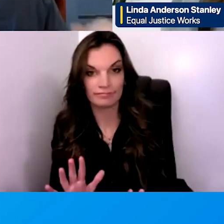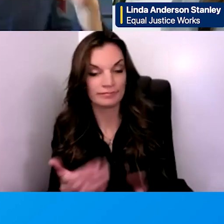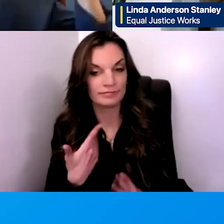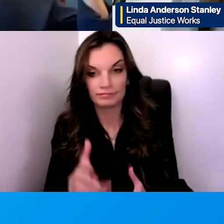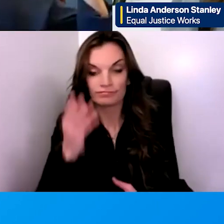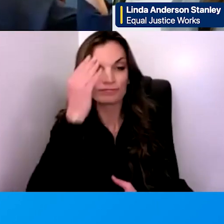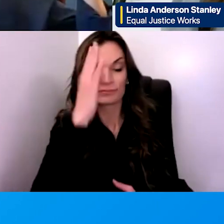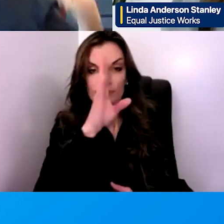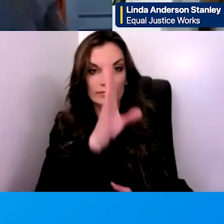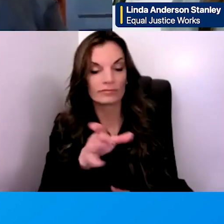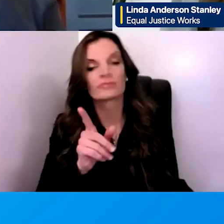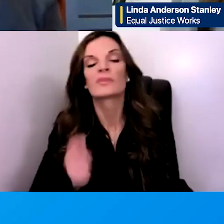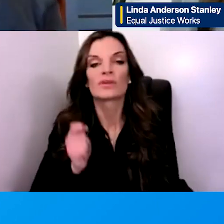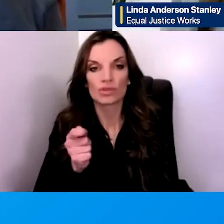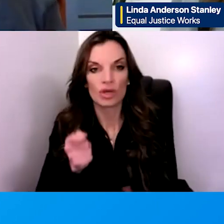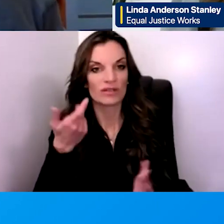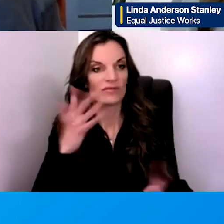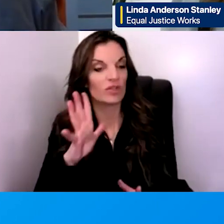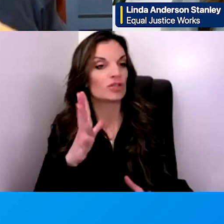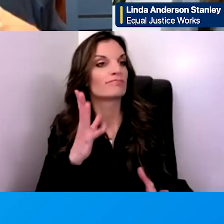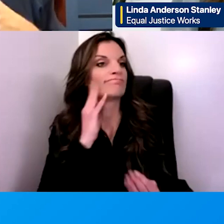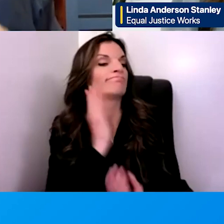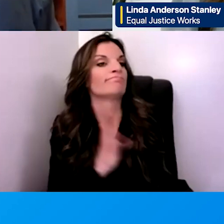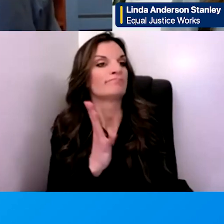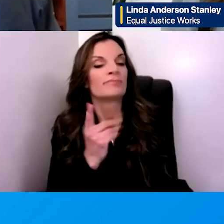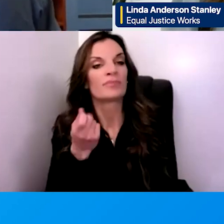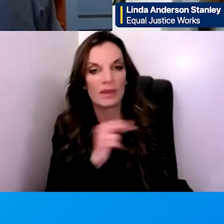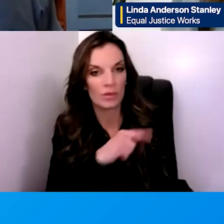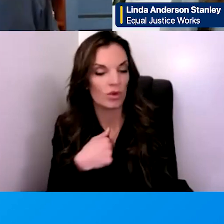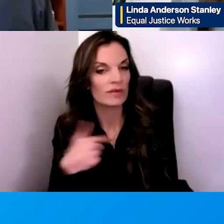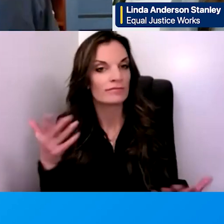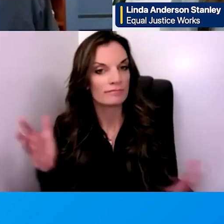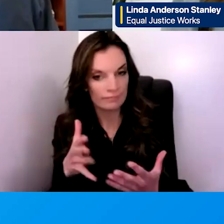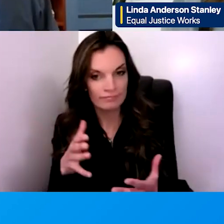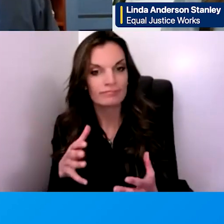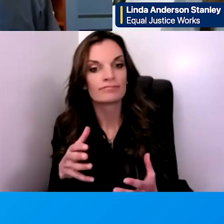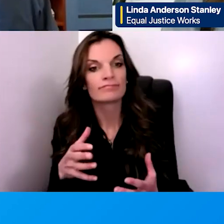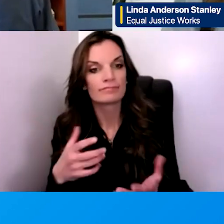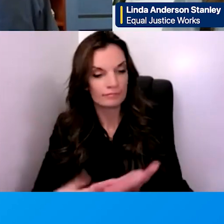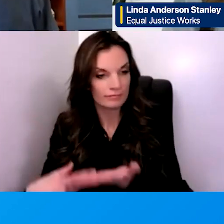clear you know the Judge put the oral argument out quickly and we gathered and she heard the